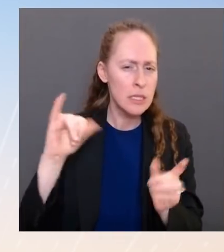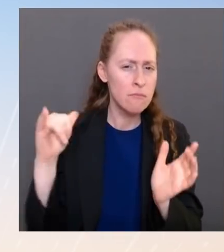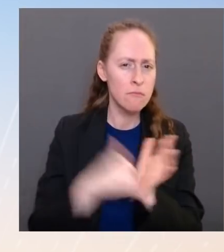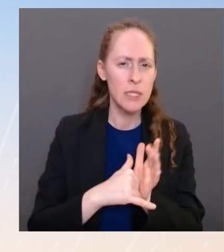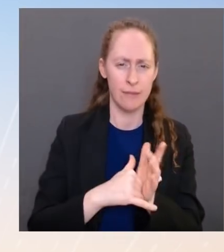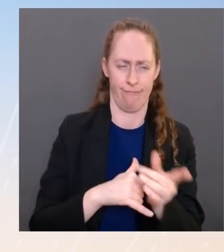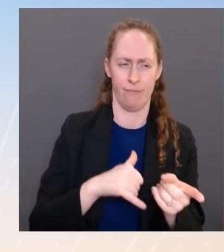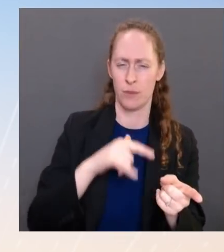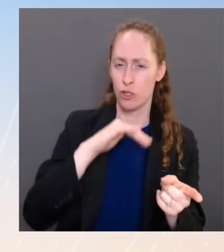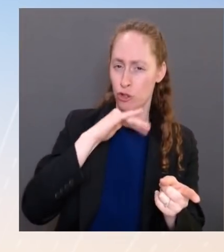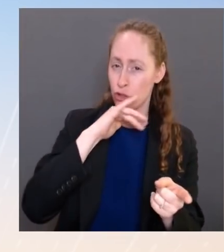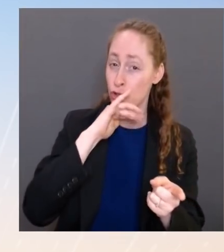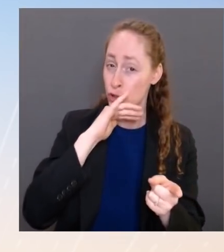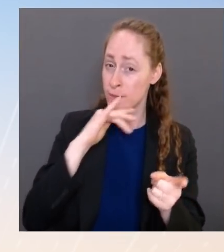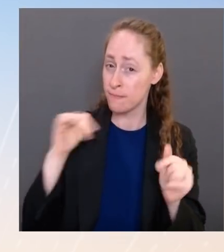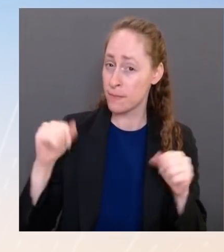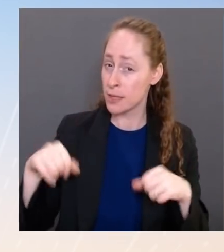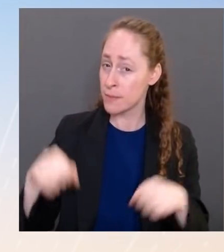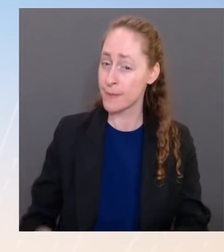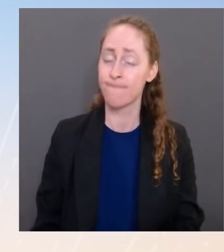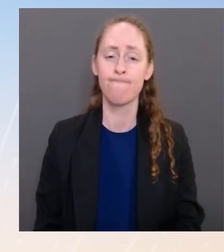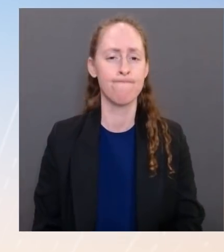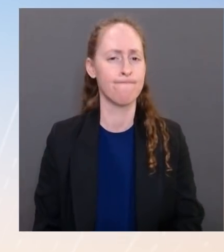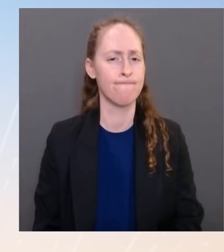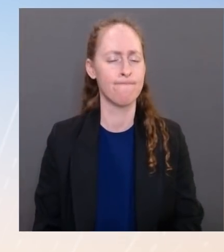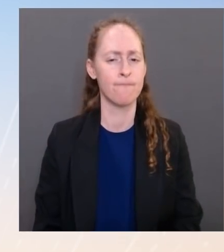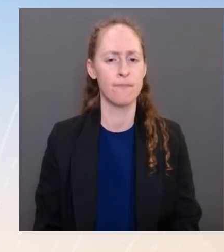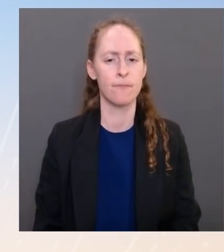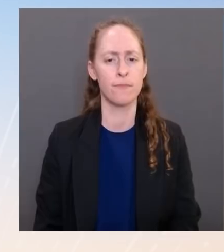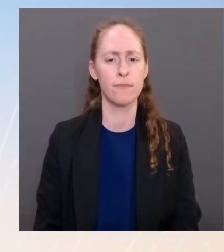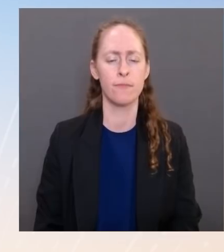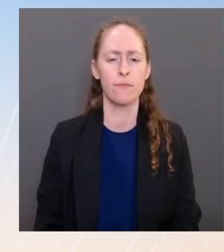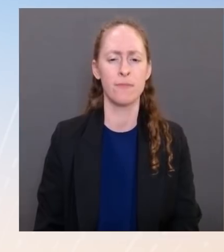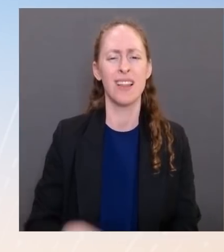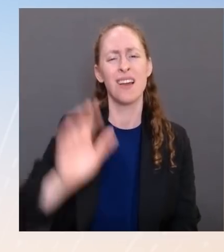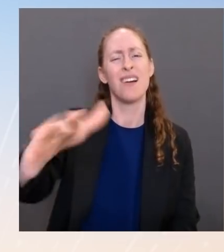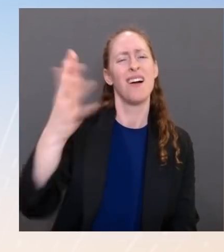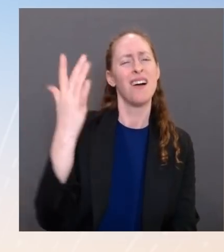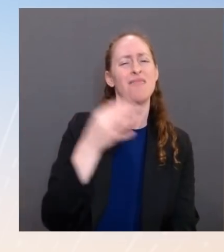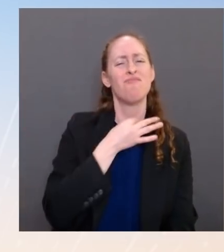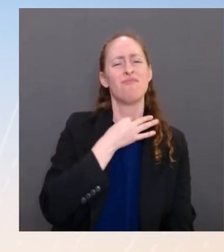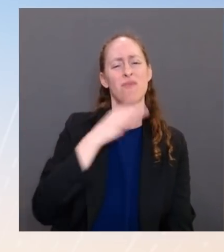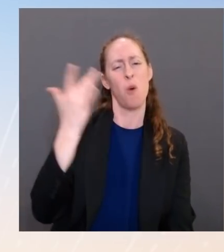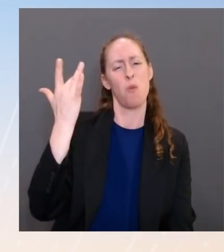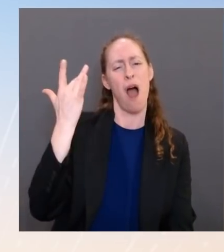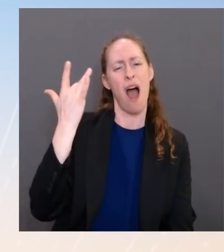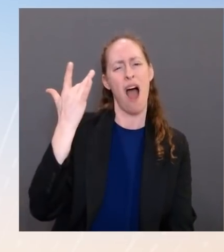Why the need to kick it up a notch? MAGA wasn't enough? I mean, why now use this phrase?